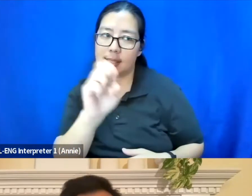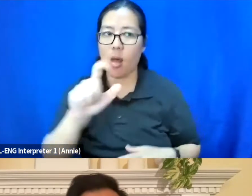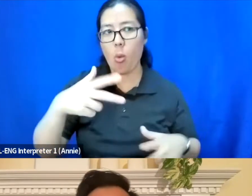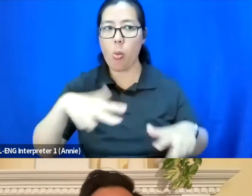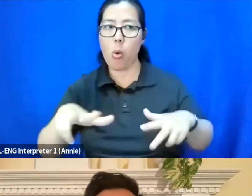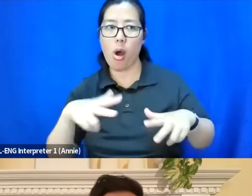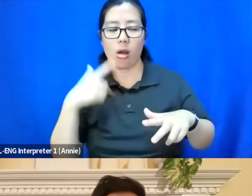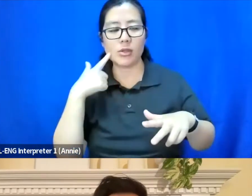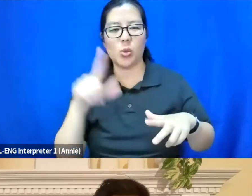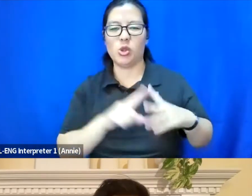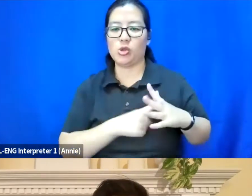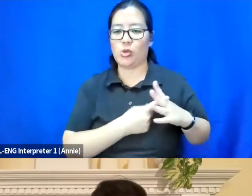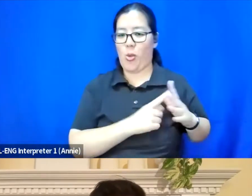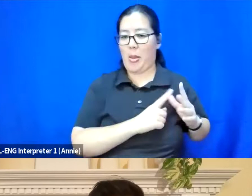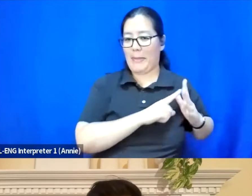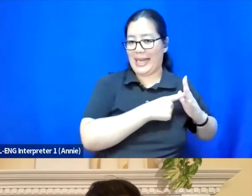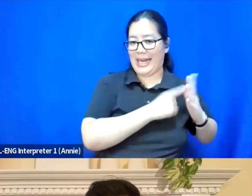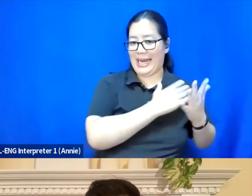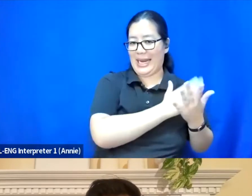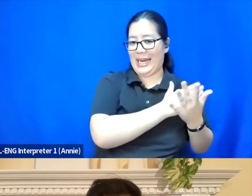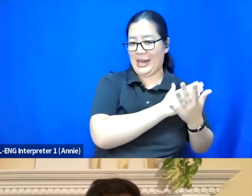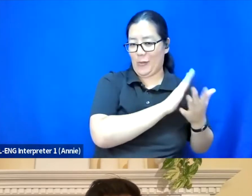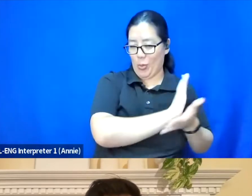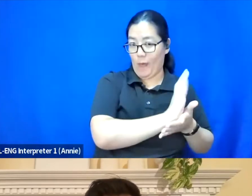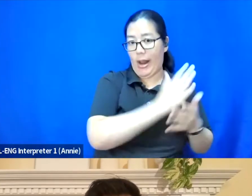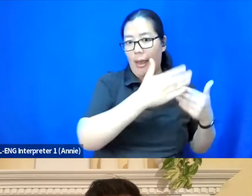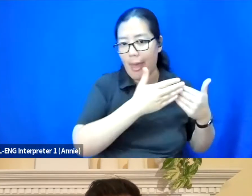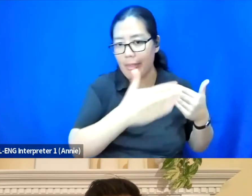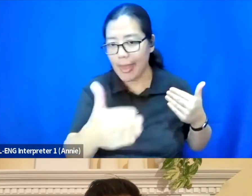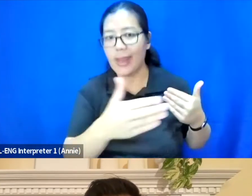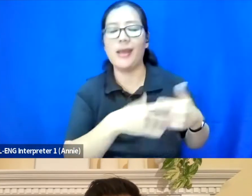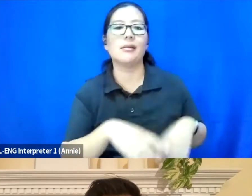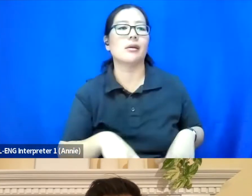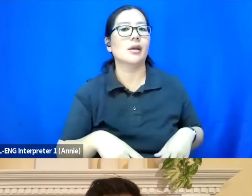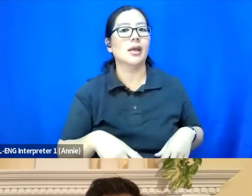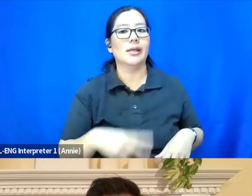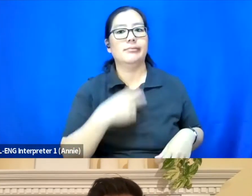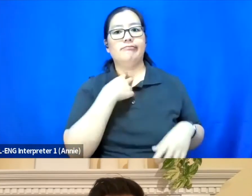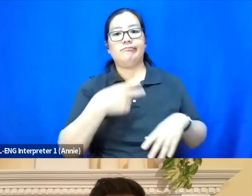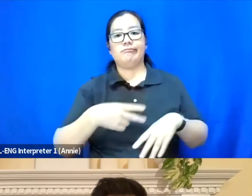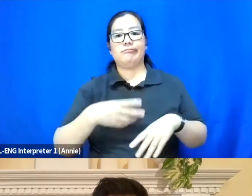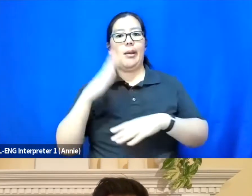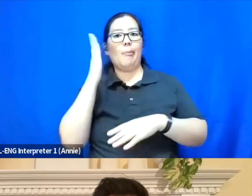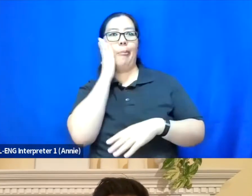How can you embody something so alien and so impossible to really be like?